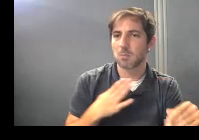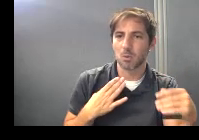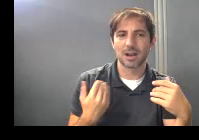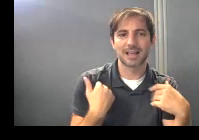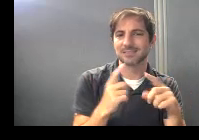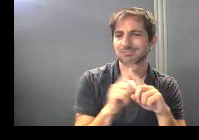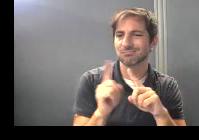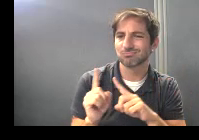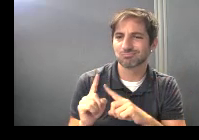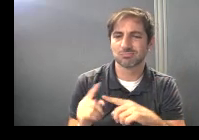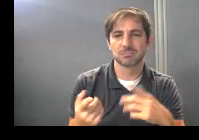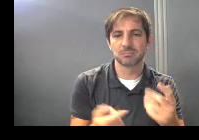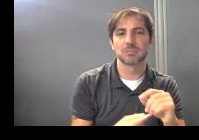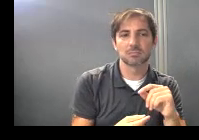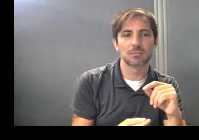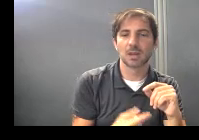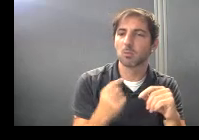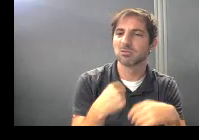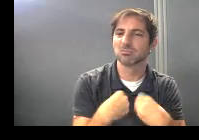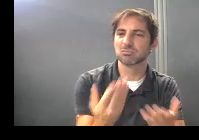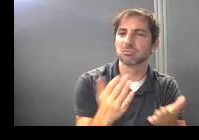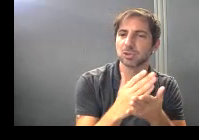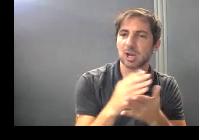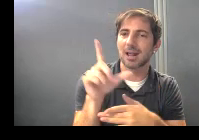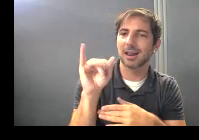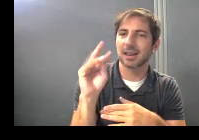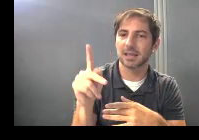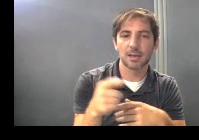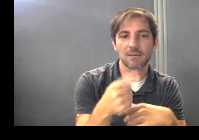WE CAN SEND THAT LINK. THERE IS AN IMAGE OF CABINS IN THE OUTDOOR